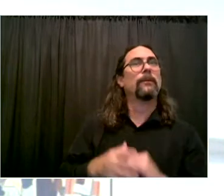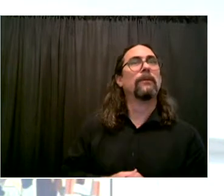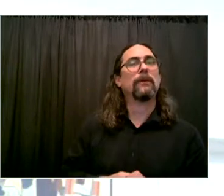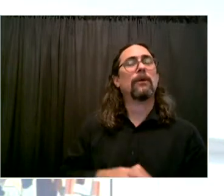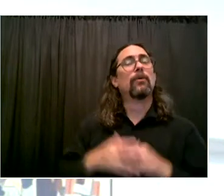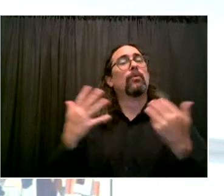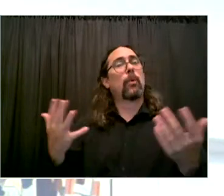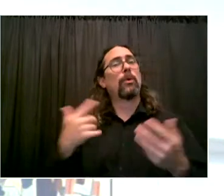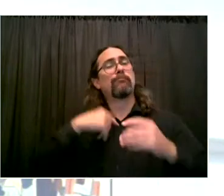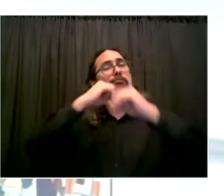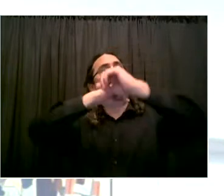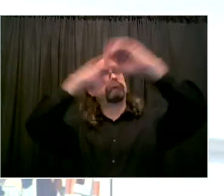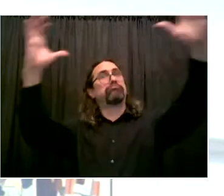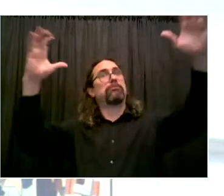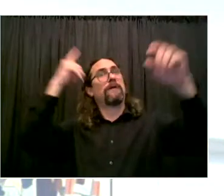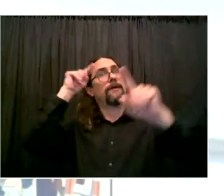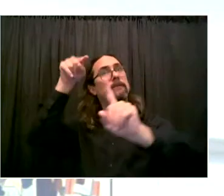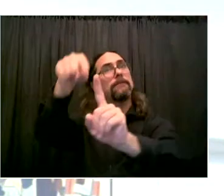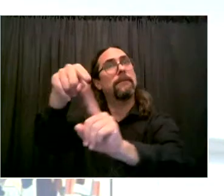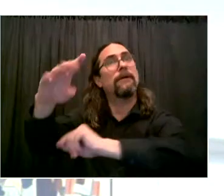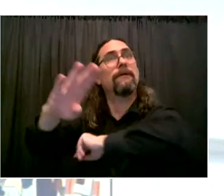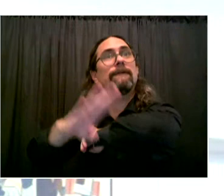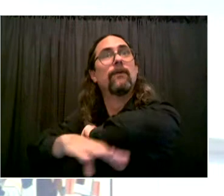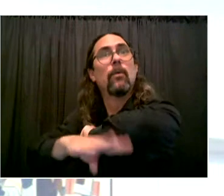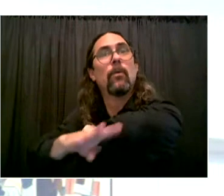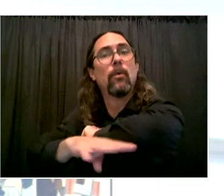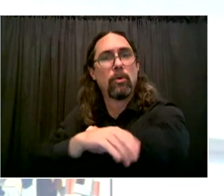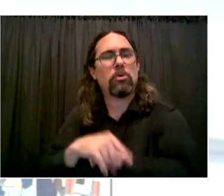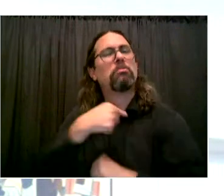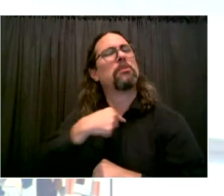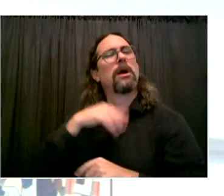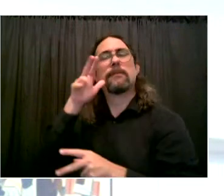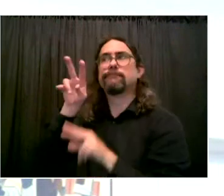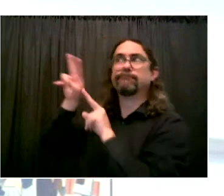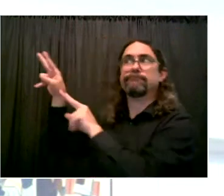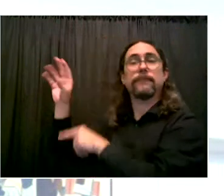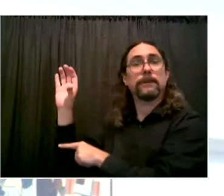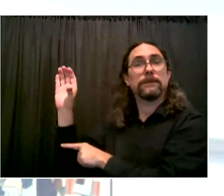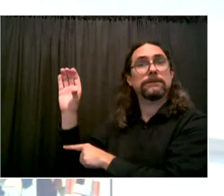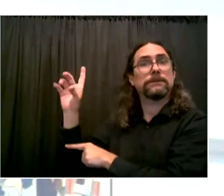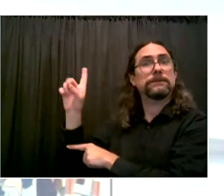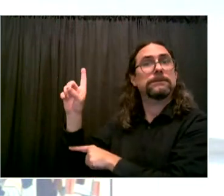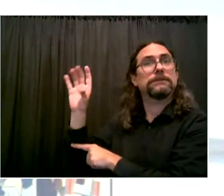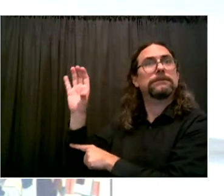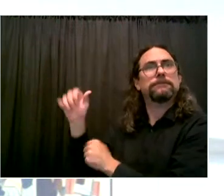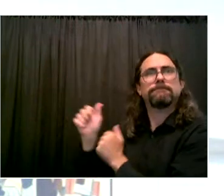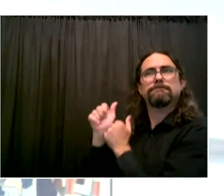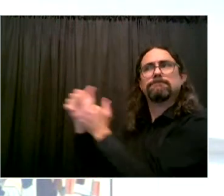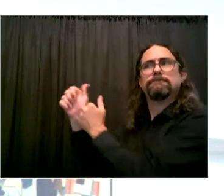THINK BASED ON CDC GUIDANCE AND HER OWN LOCAL REVIEW OF THE